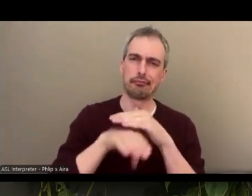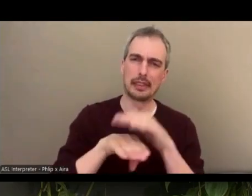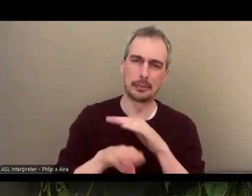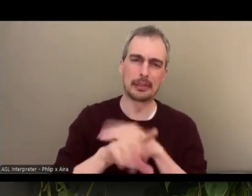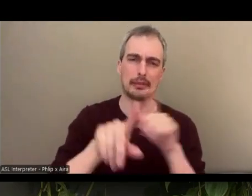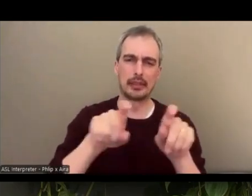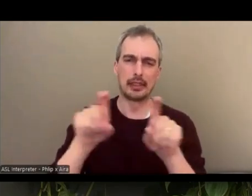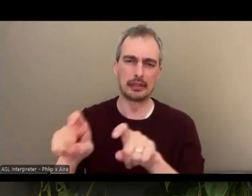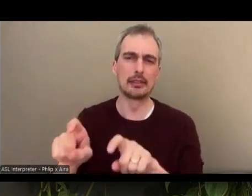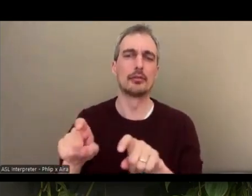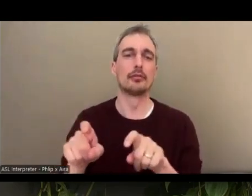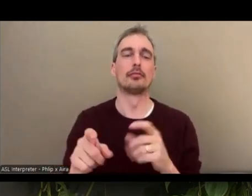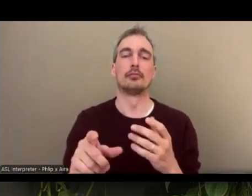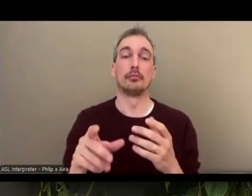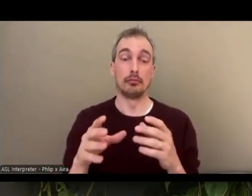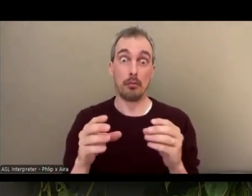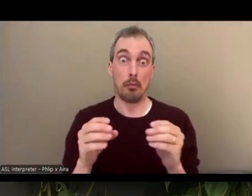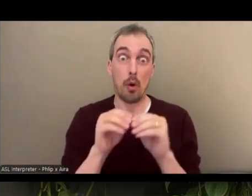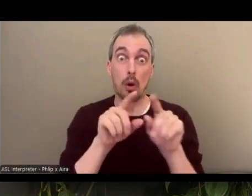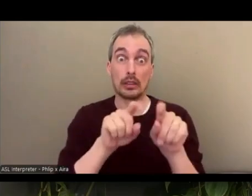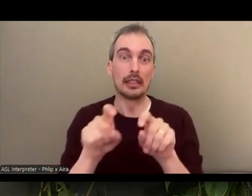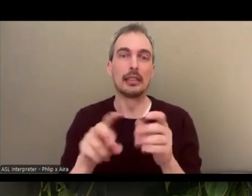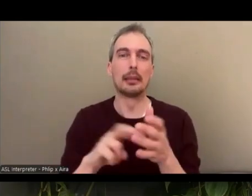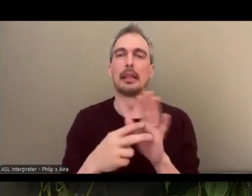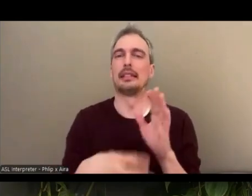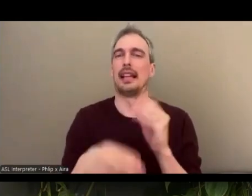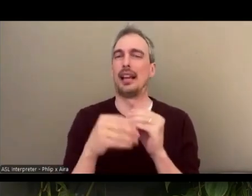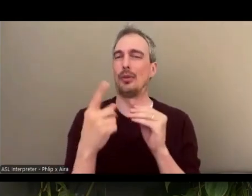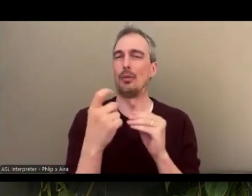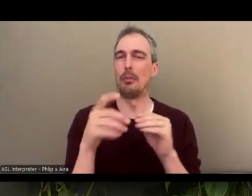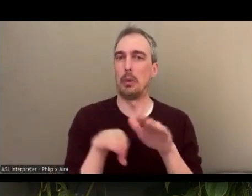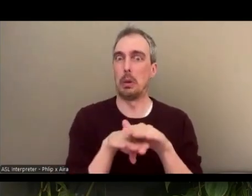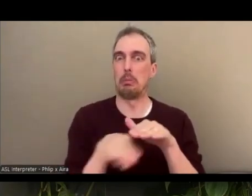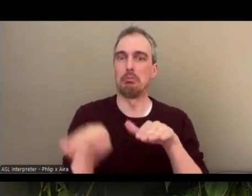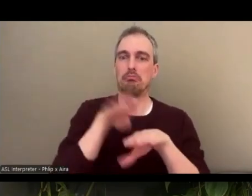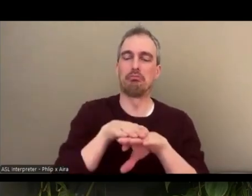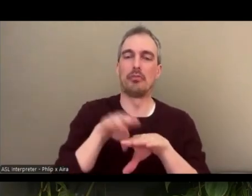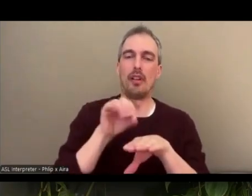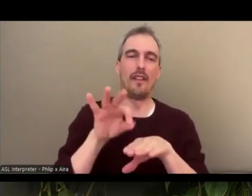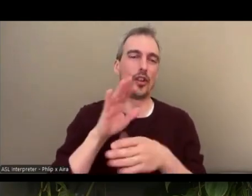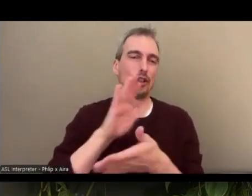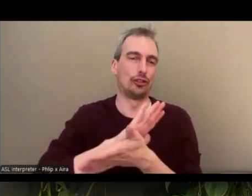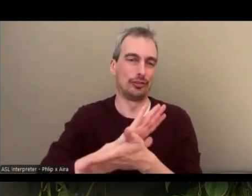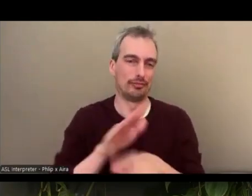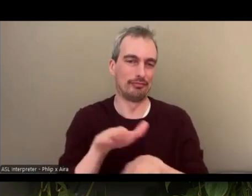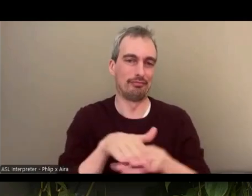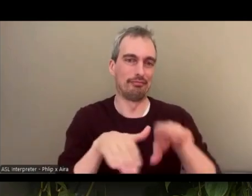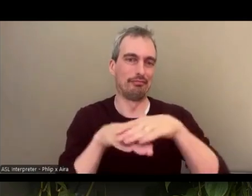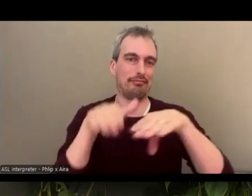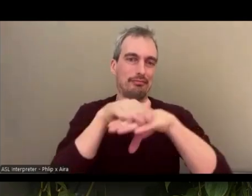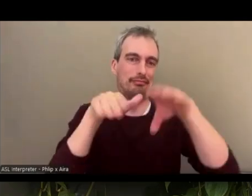So that's what that slide's all about. All right. Continuing with quality review through release.